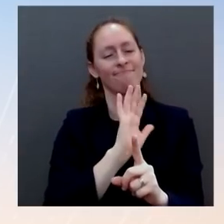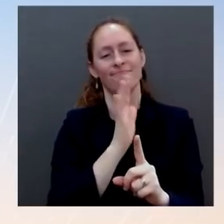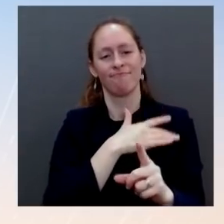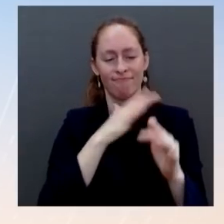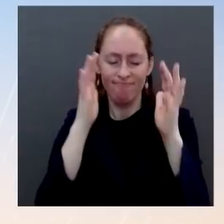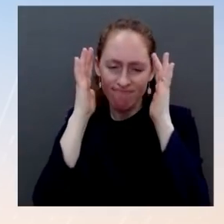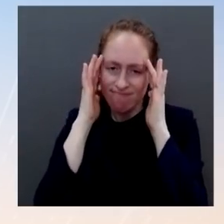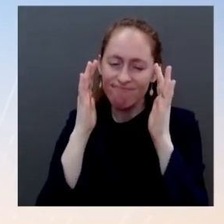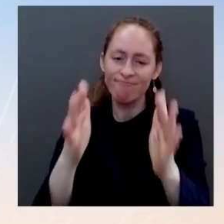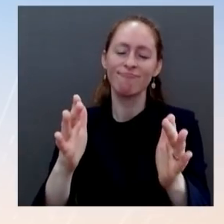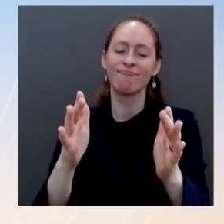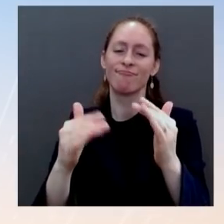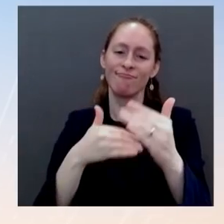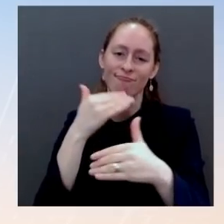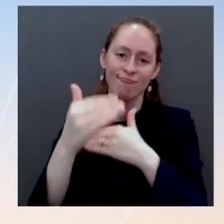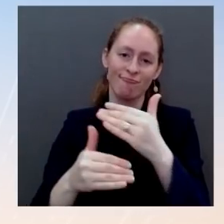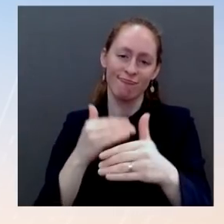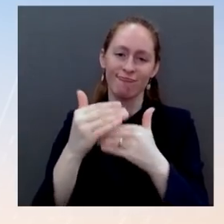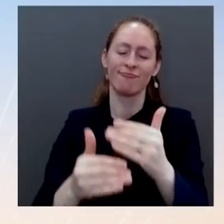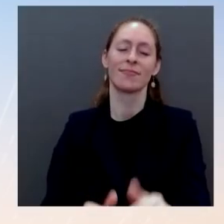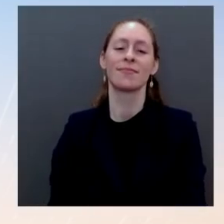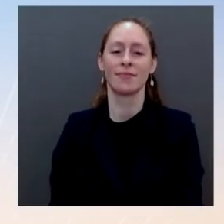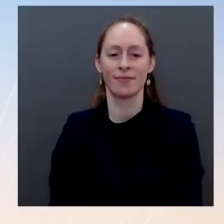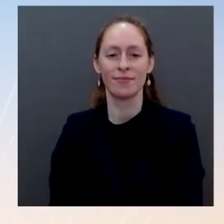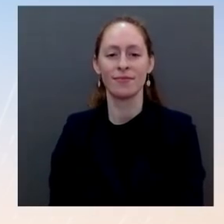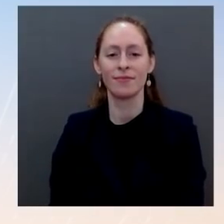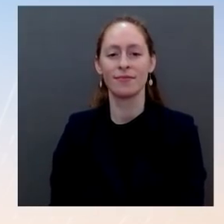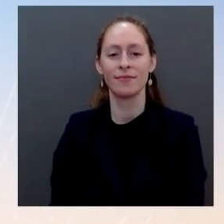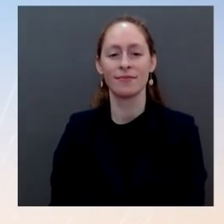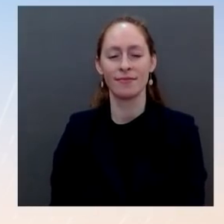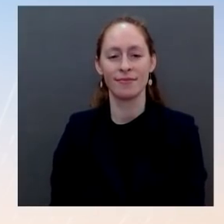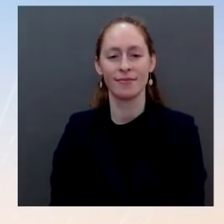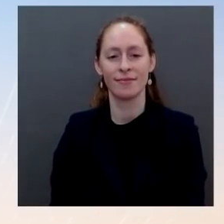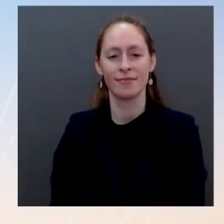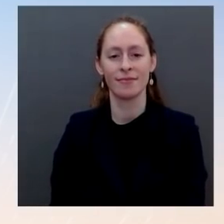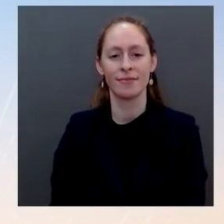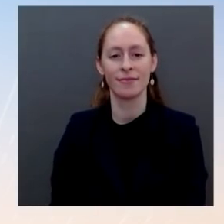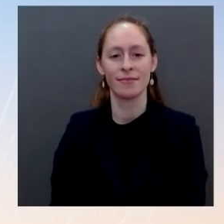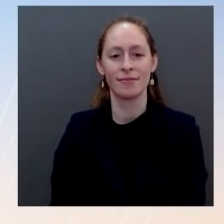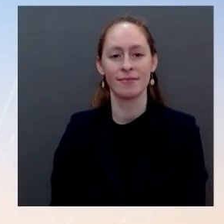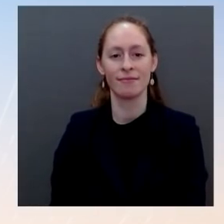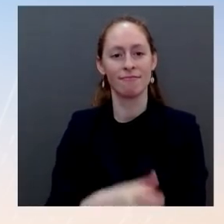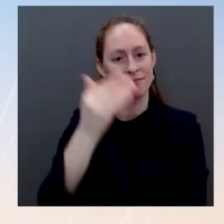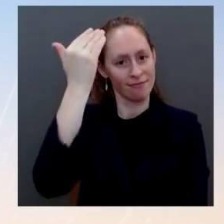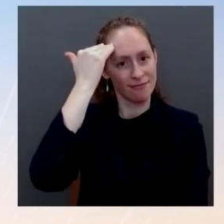but, on a day like this, it's especially important. He served in that chamber for 36 years.